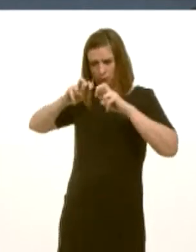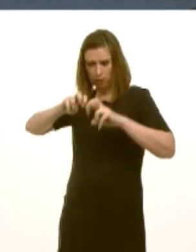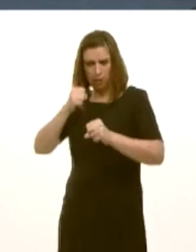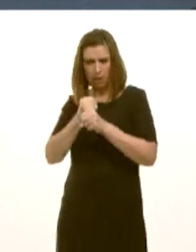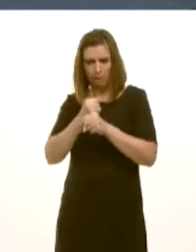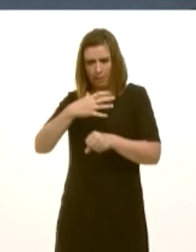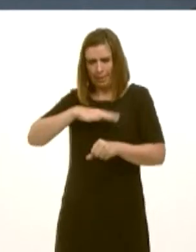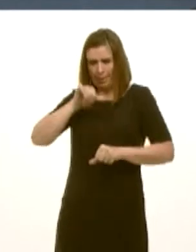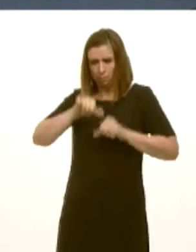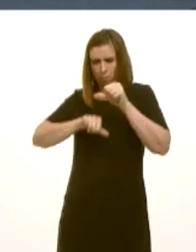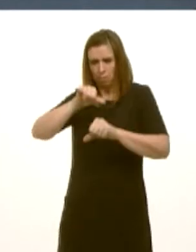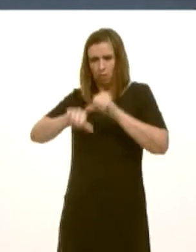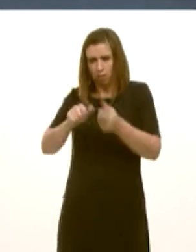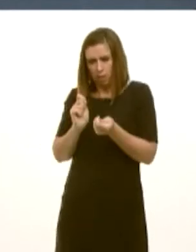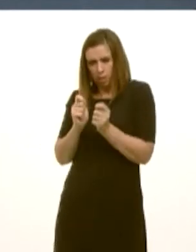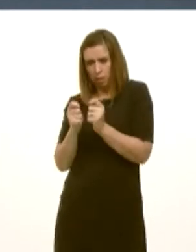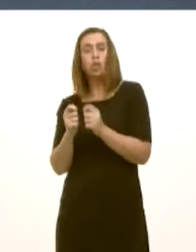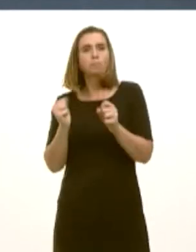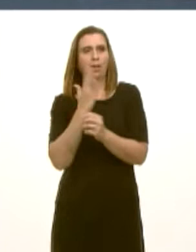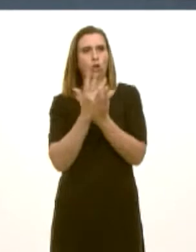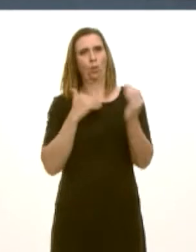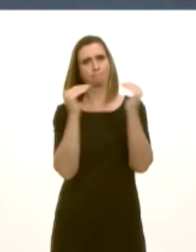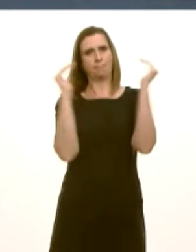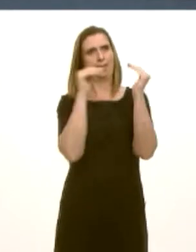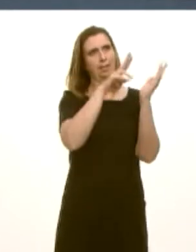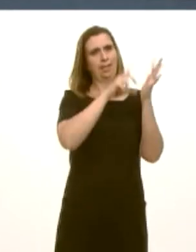comply with NICE guidance with regard to access to diagnostics?